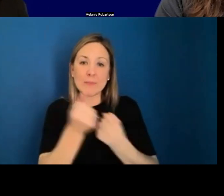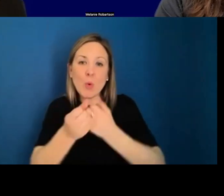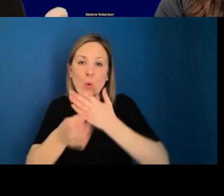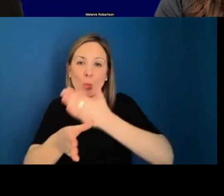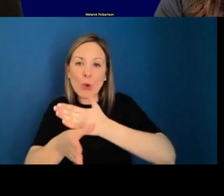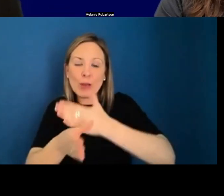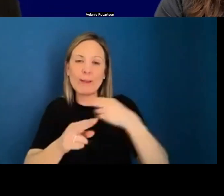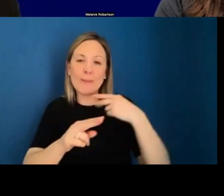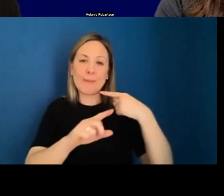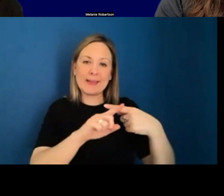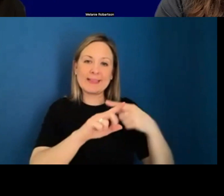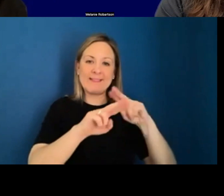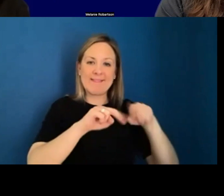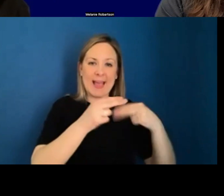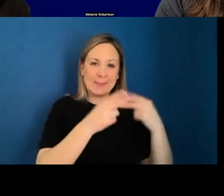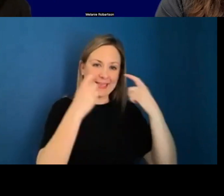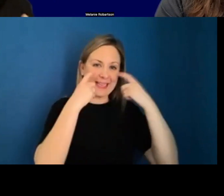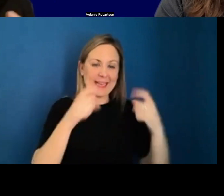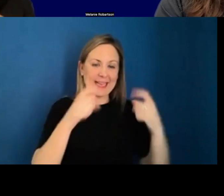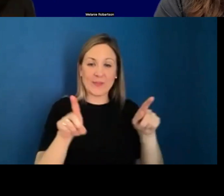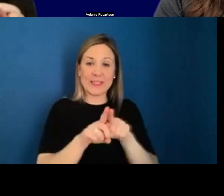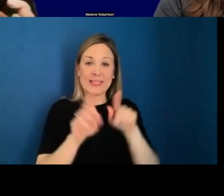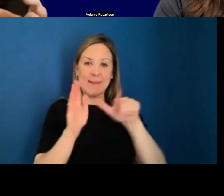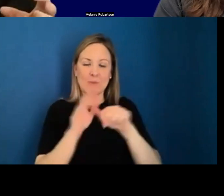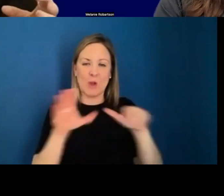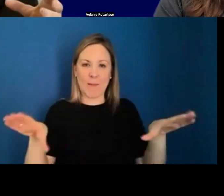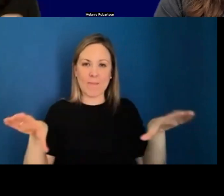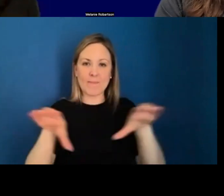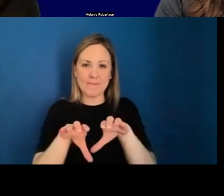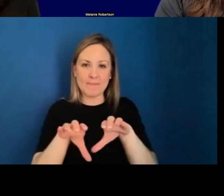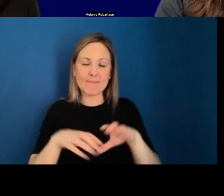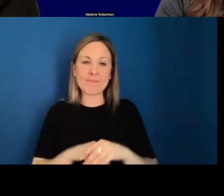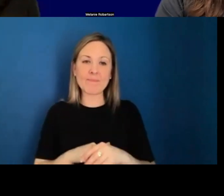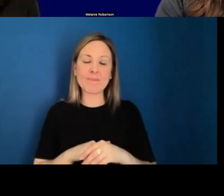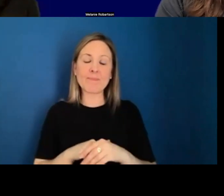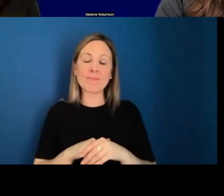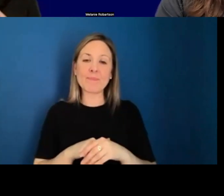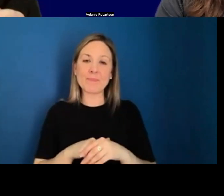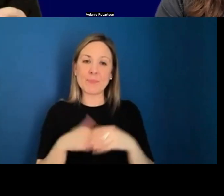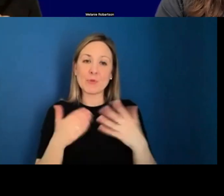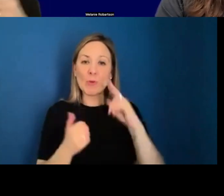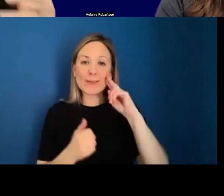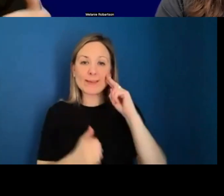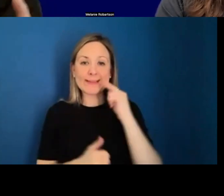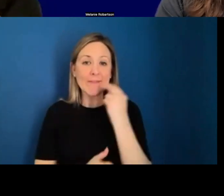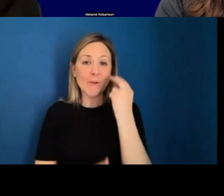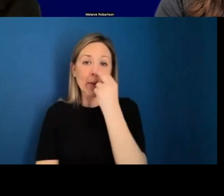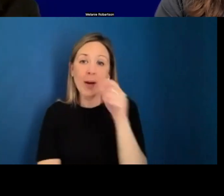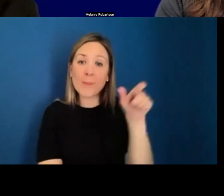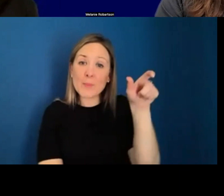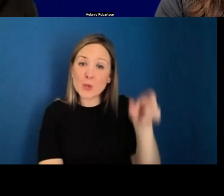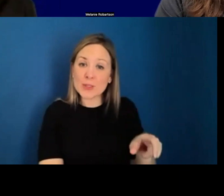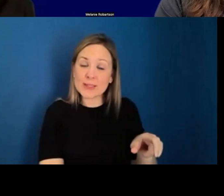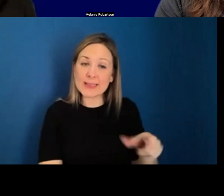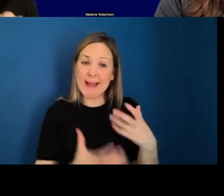and caregiver at the same time. So the deafblind individual works those initial strategies going,